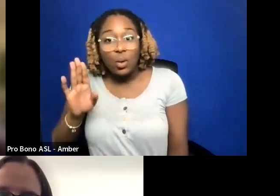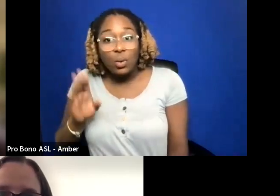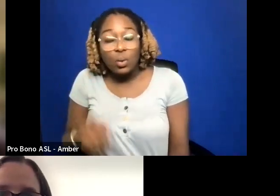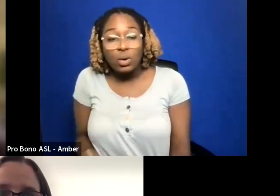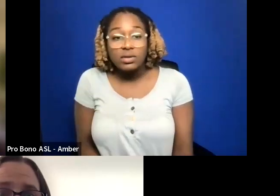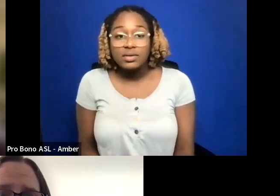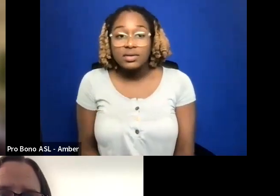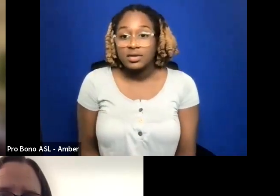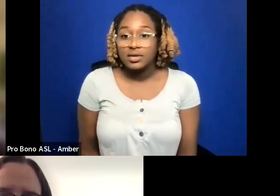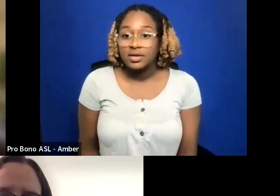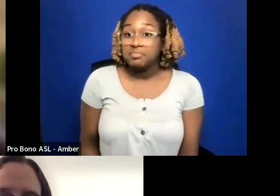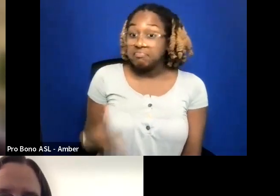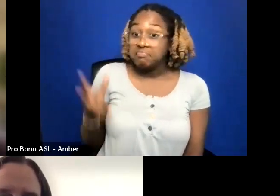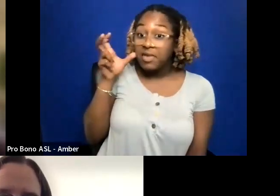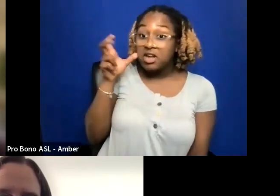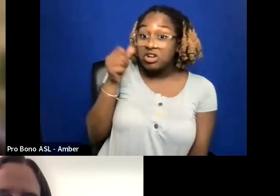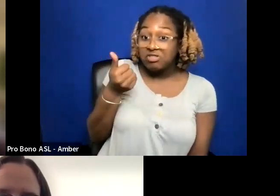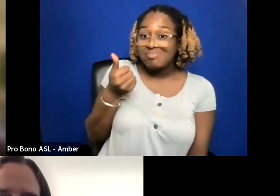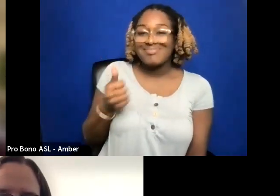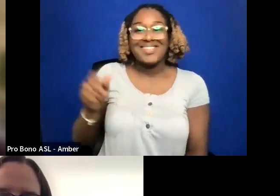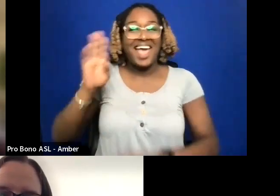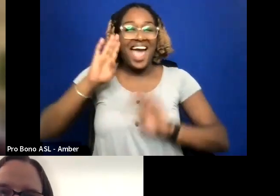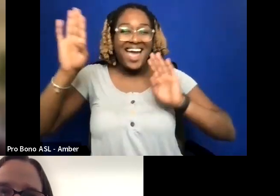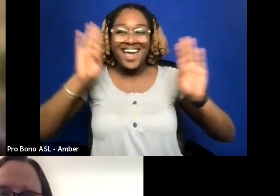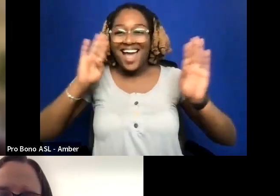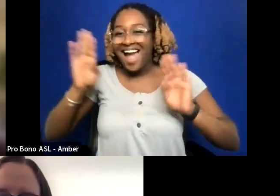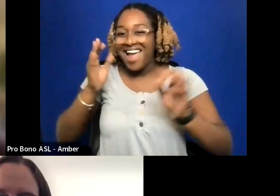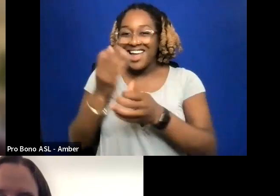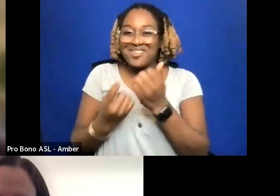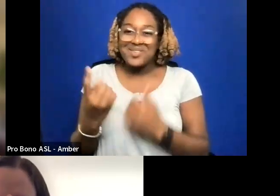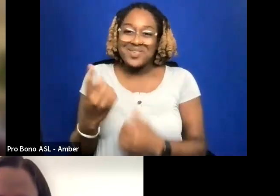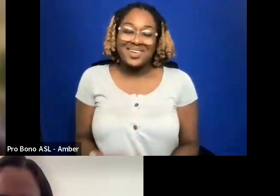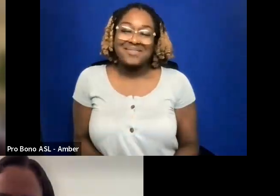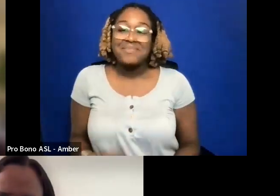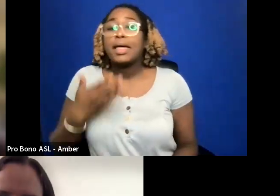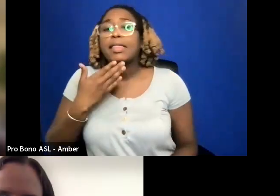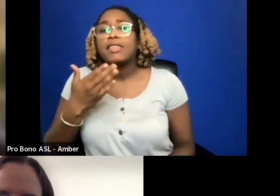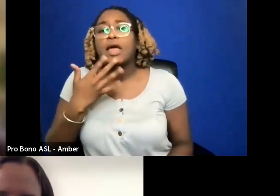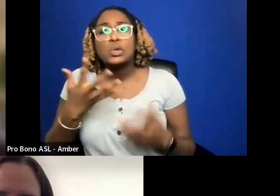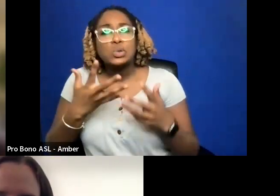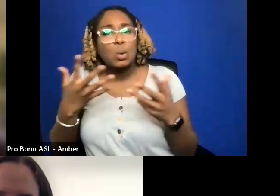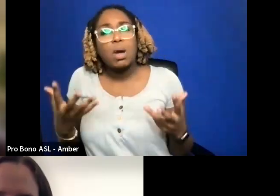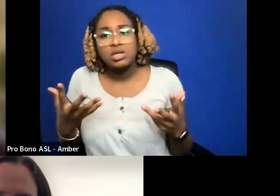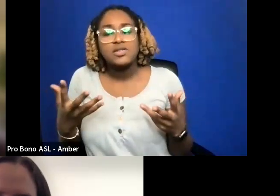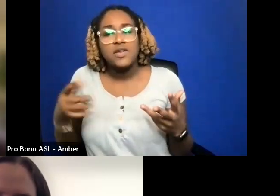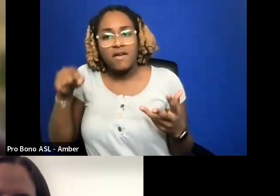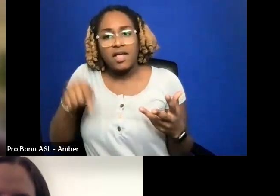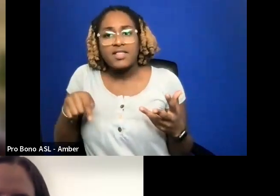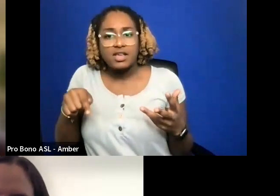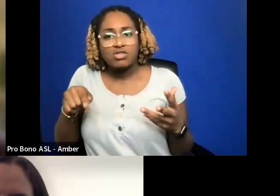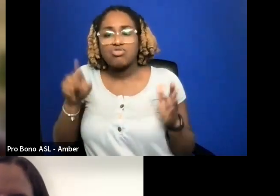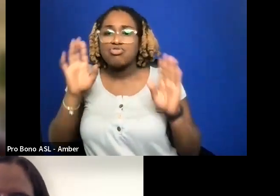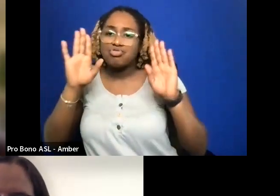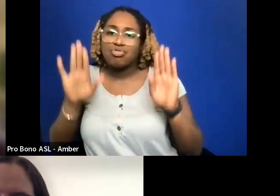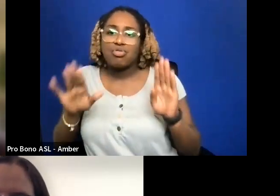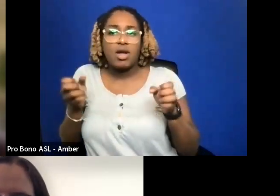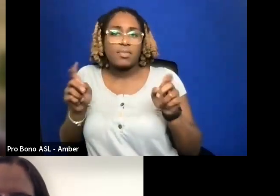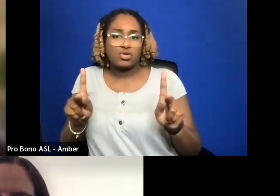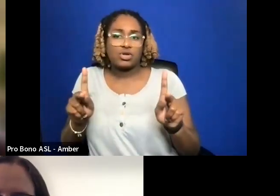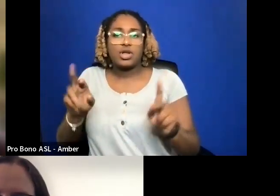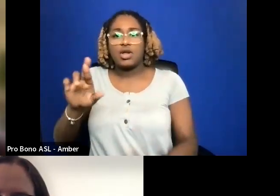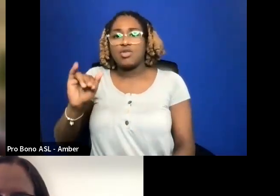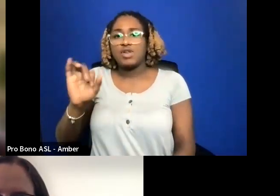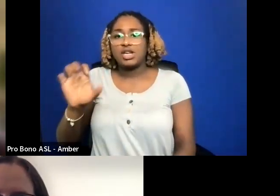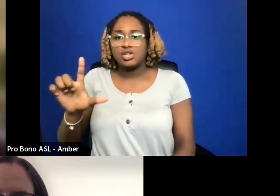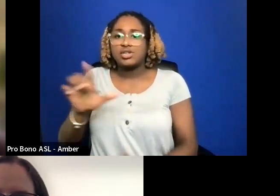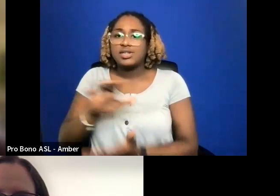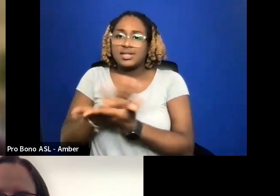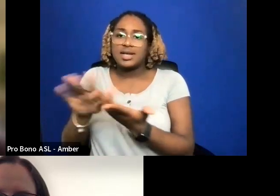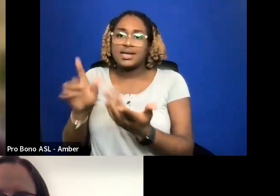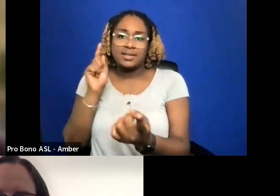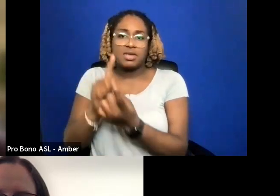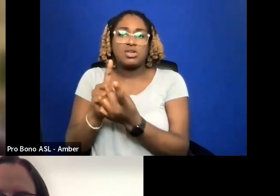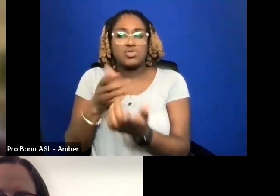HI. THANK YOU SO MUCH FOR THIS GREAT OPPORTUNITY AND RACHEL THANK YOU FOR YOUR INPUT AND BOOK